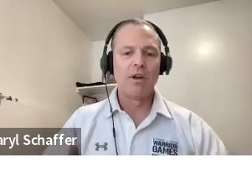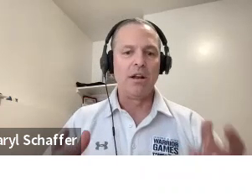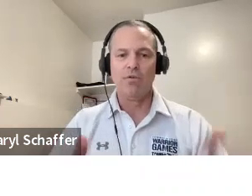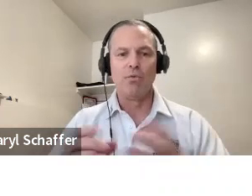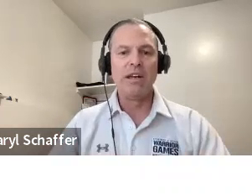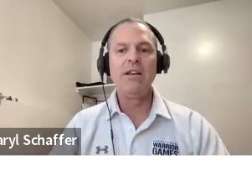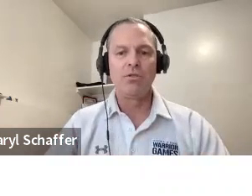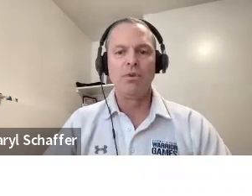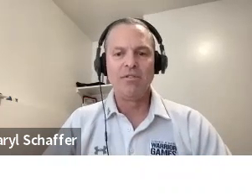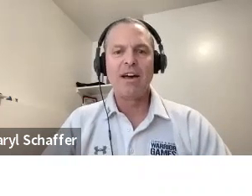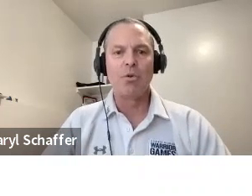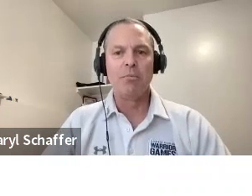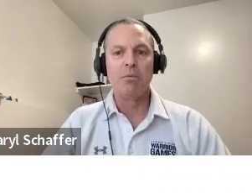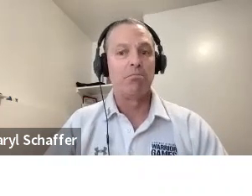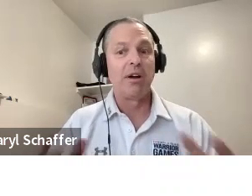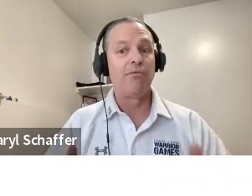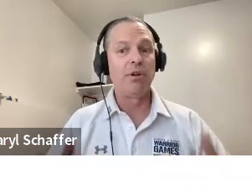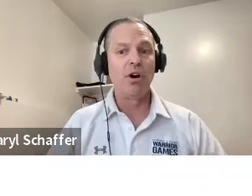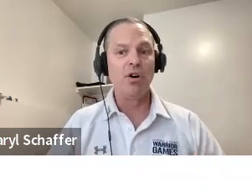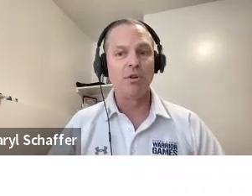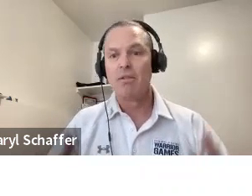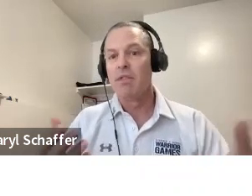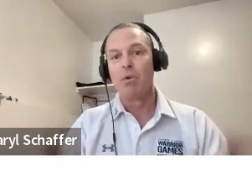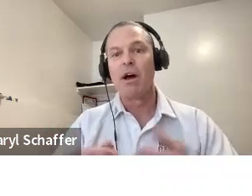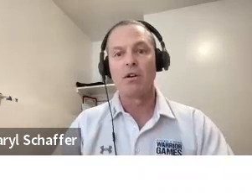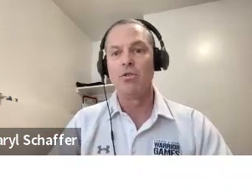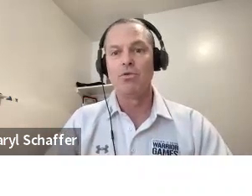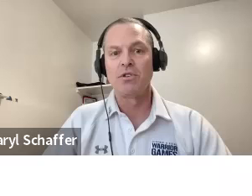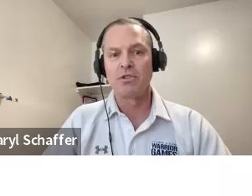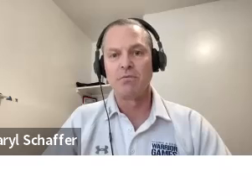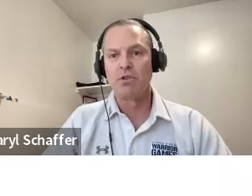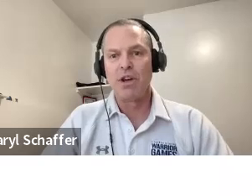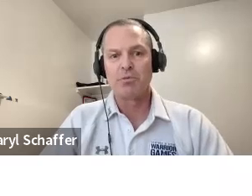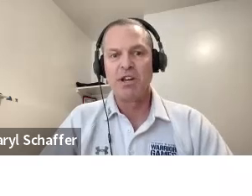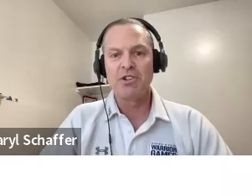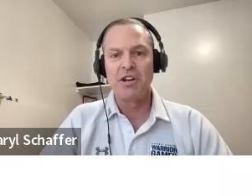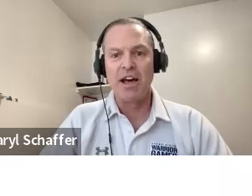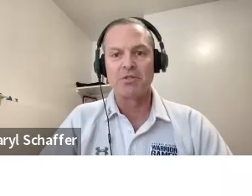those relationships to say in our plan,